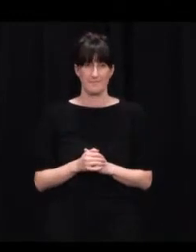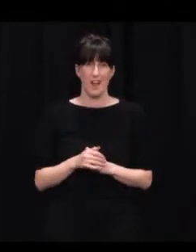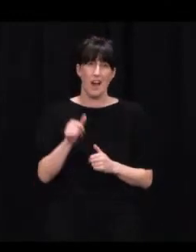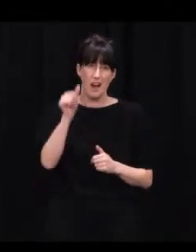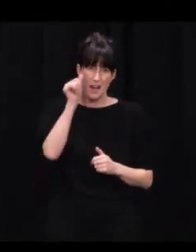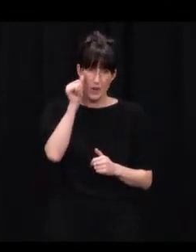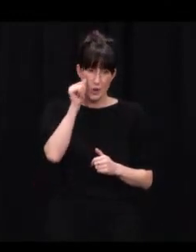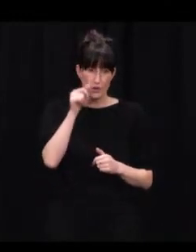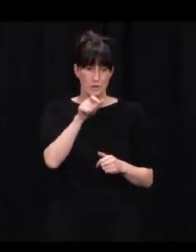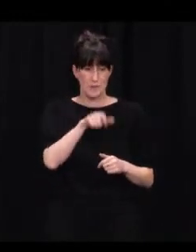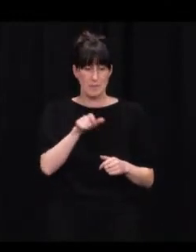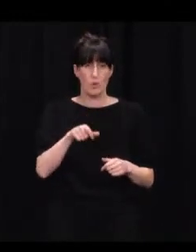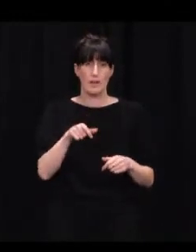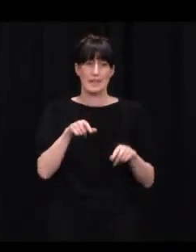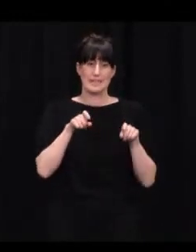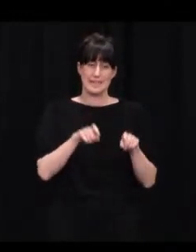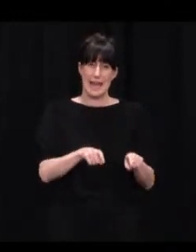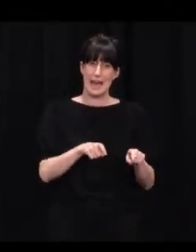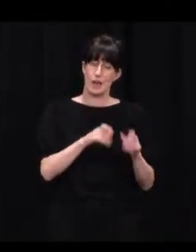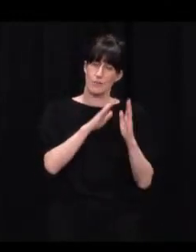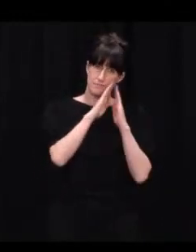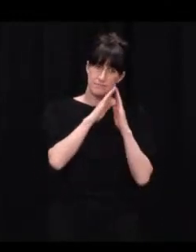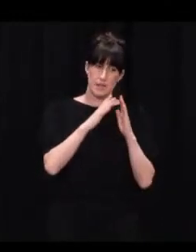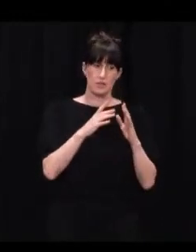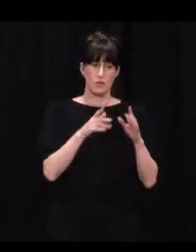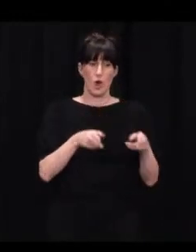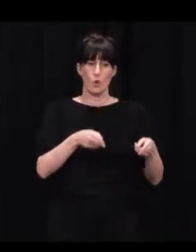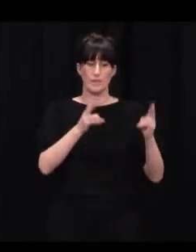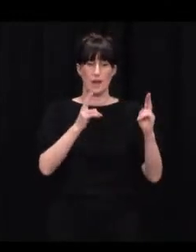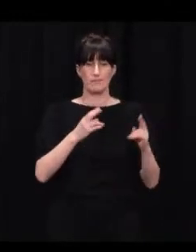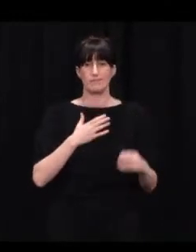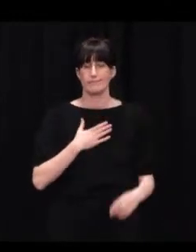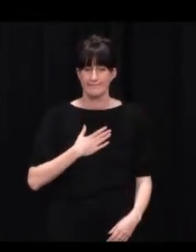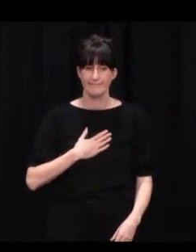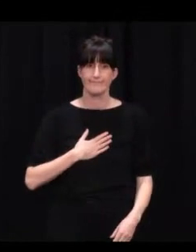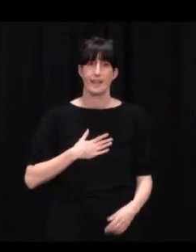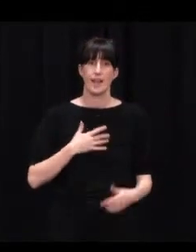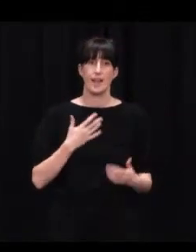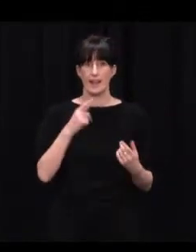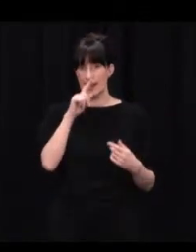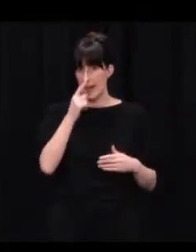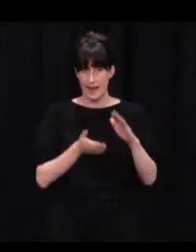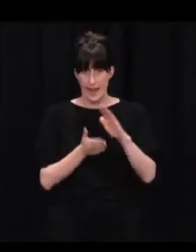will help us confirm the probable link to the case in